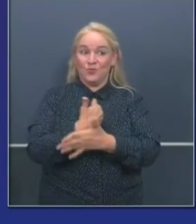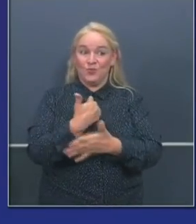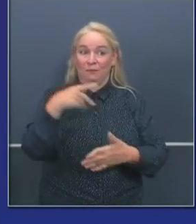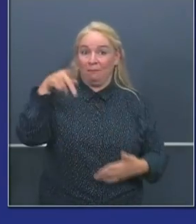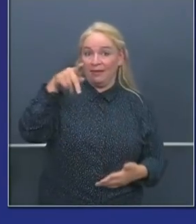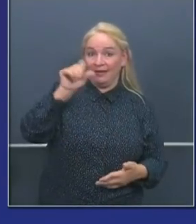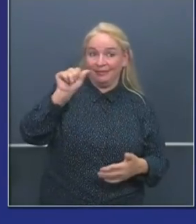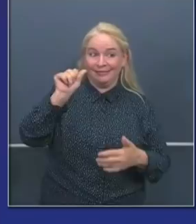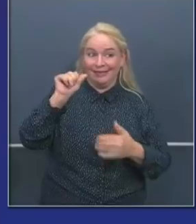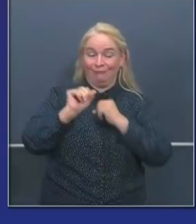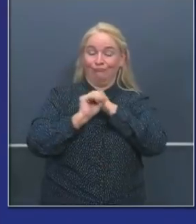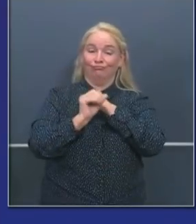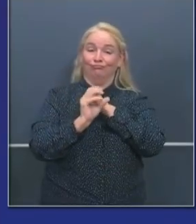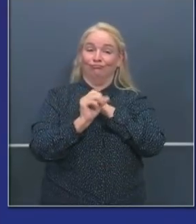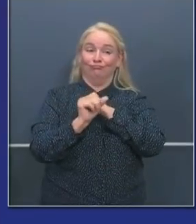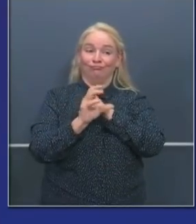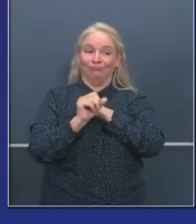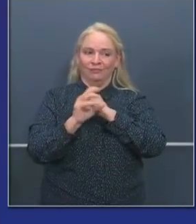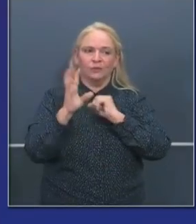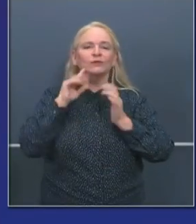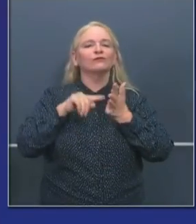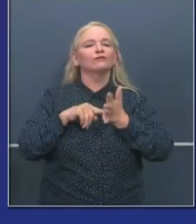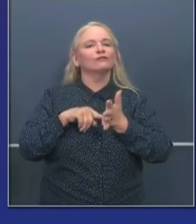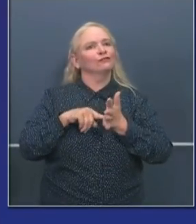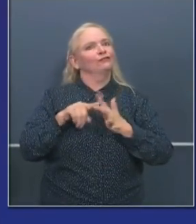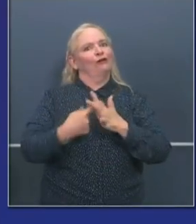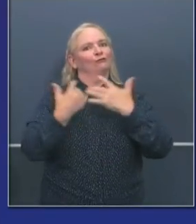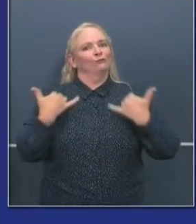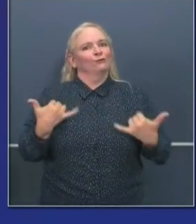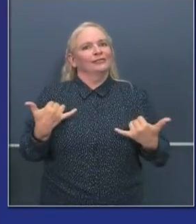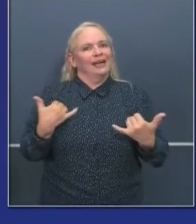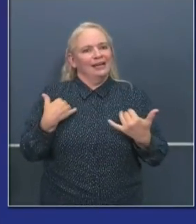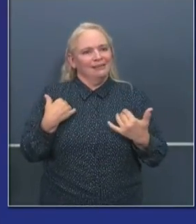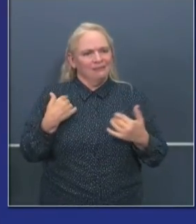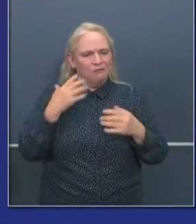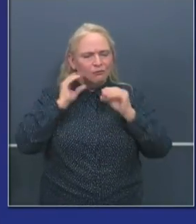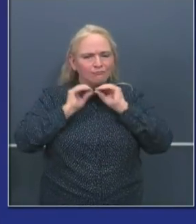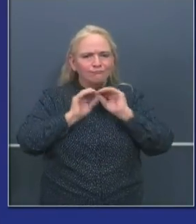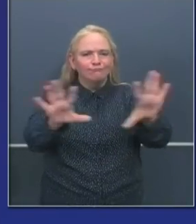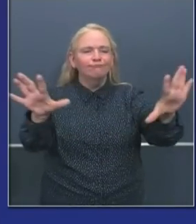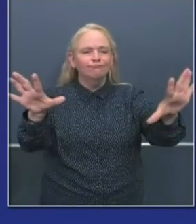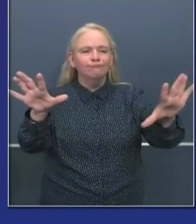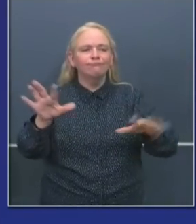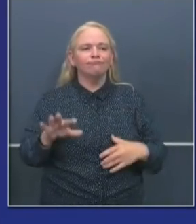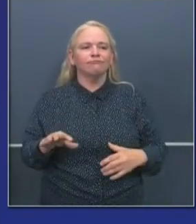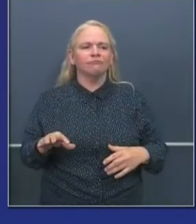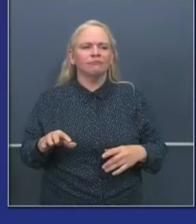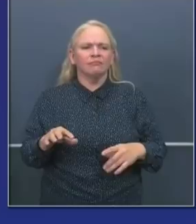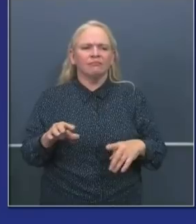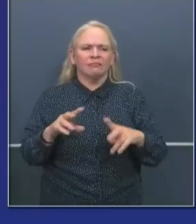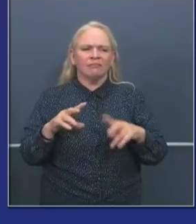WE TRIED TO REACH OUT AND DID SO MORE IN AN EPITHETIC WAY AND LAUNCHING A MAGIC PUBLIC